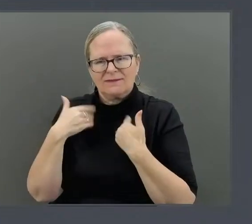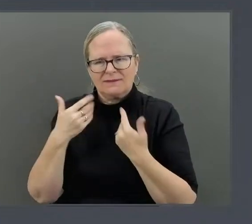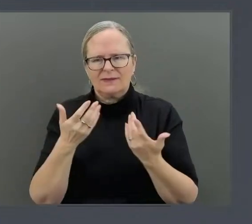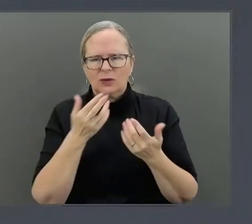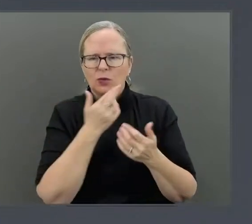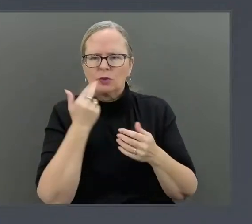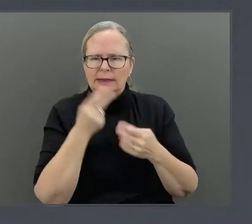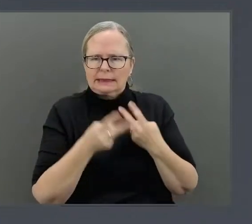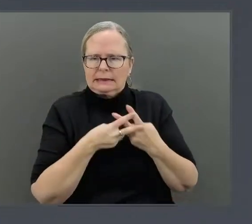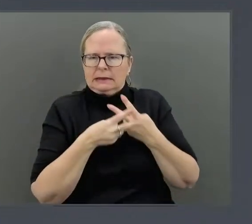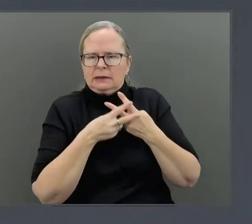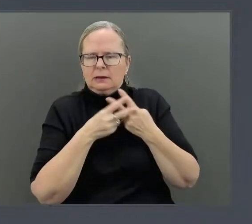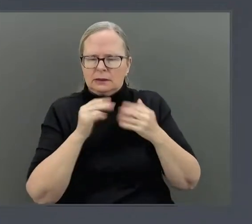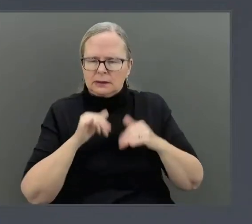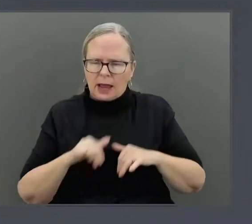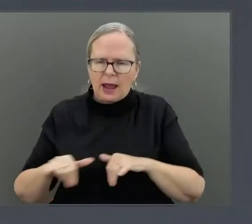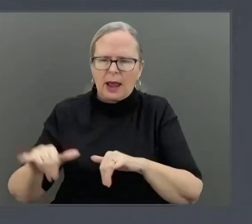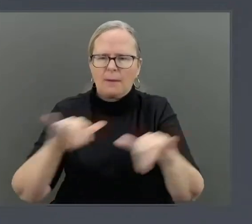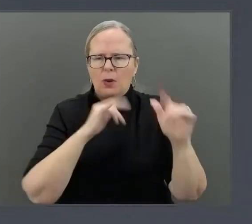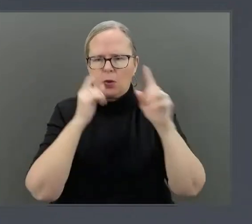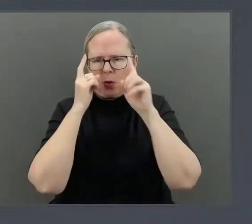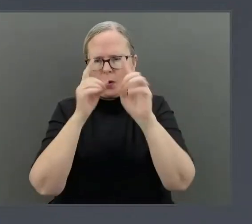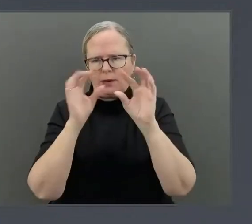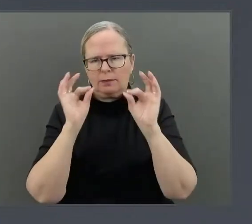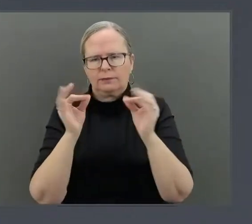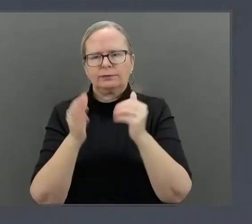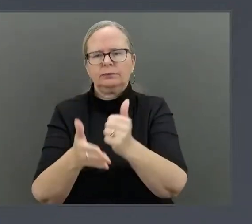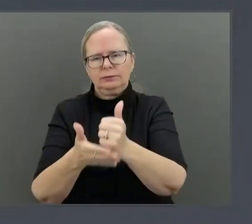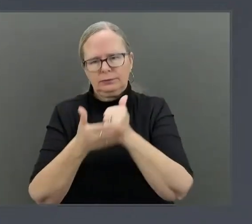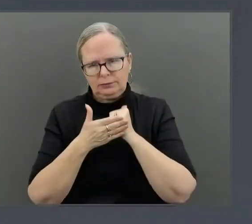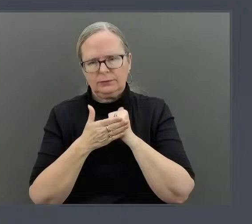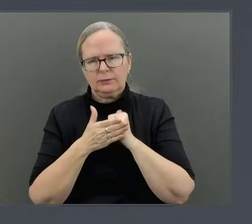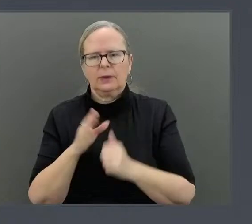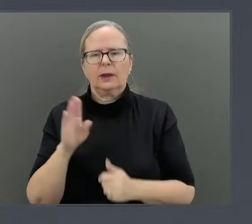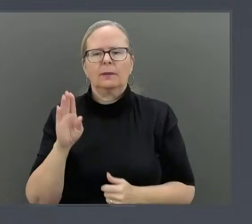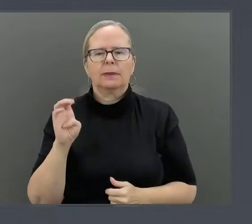sure that the bear spa treatment facility can start flowing water into this feeder M